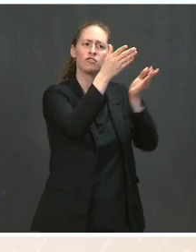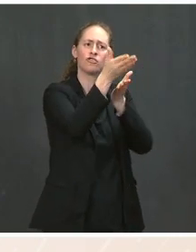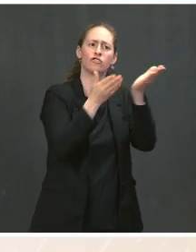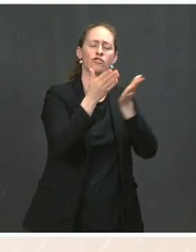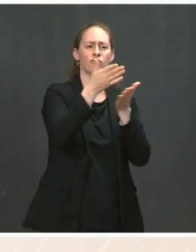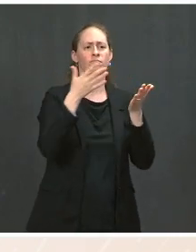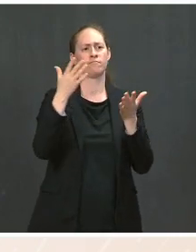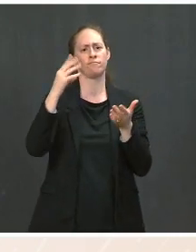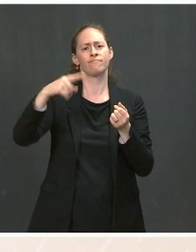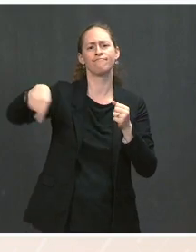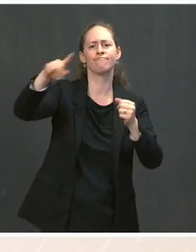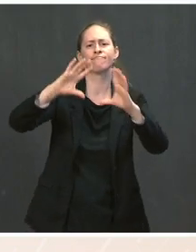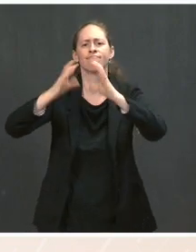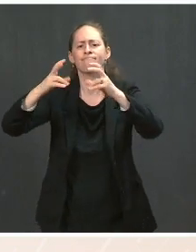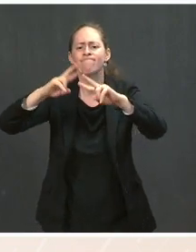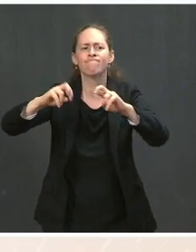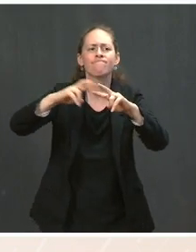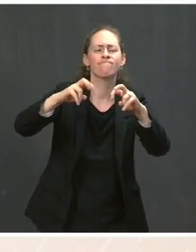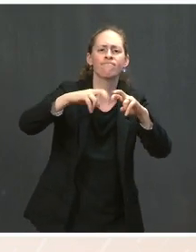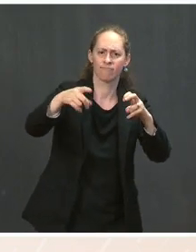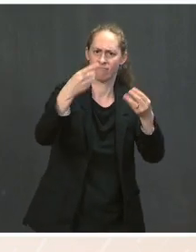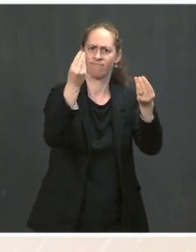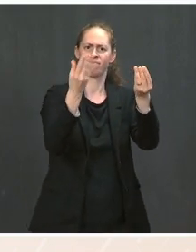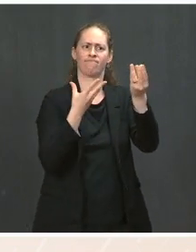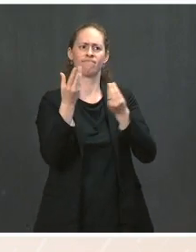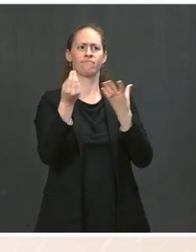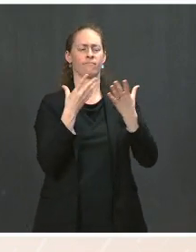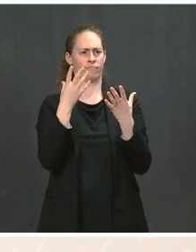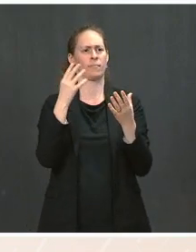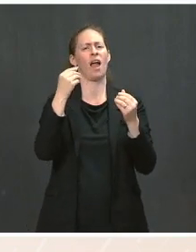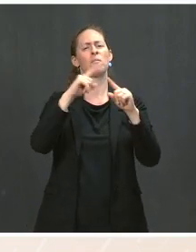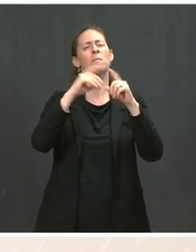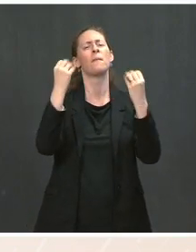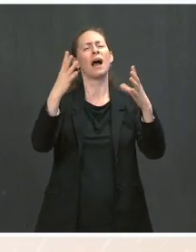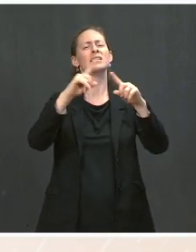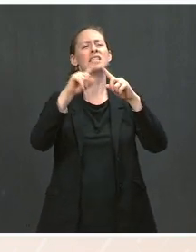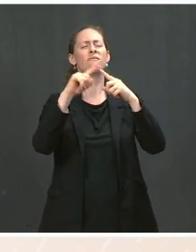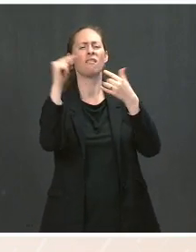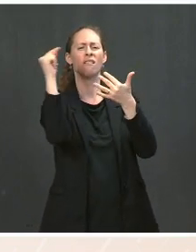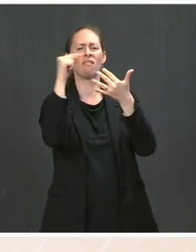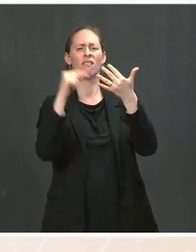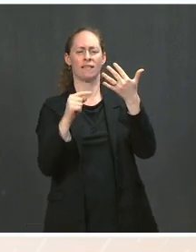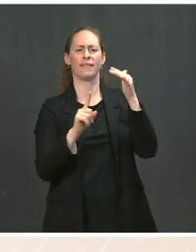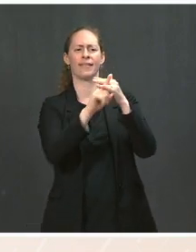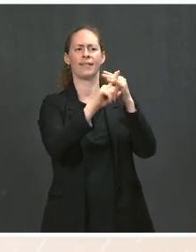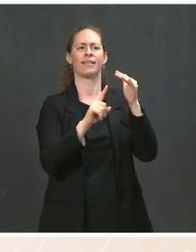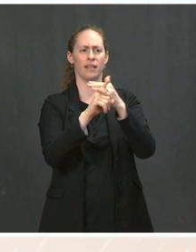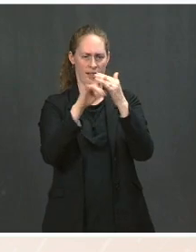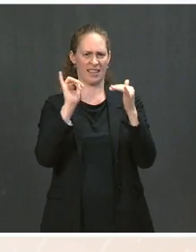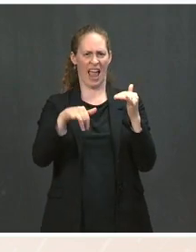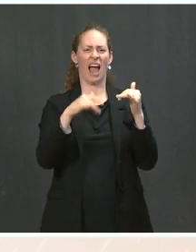Now, again, there are several factors that -- that contributed to the low to moderate confidence